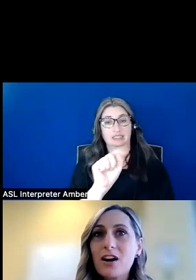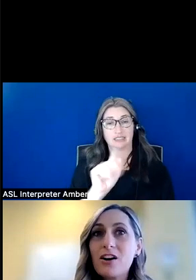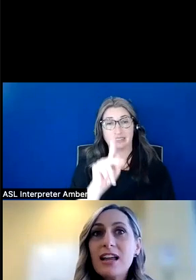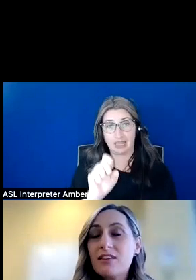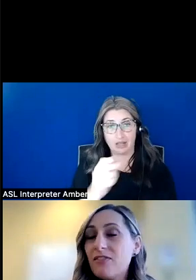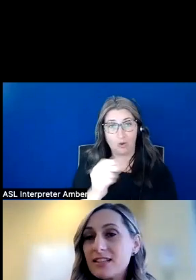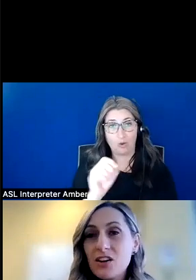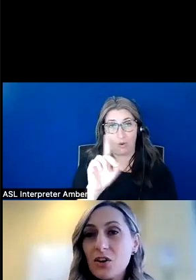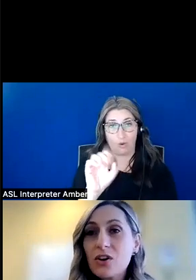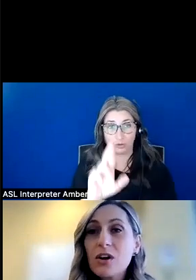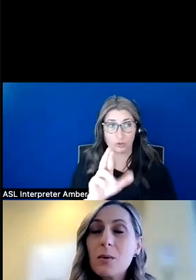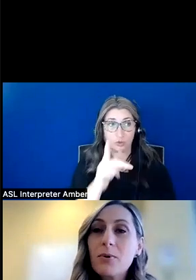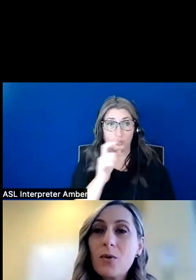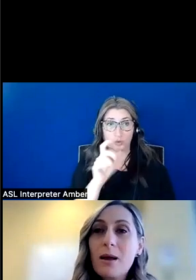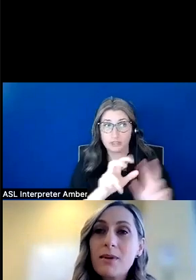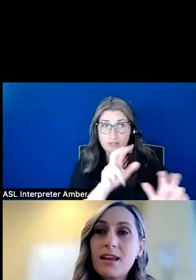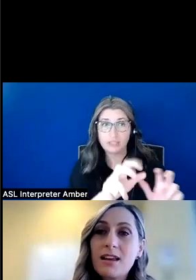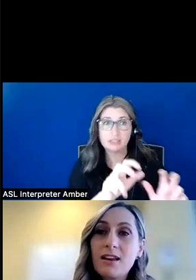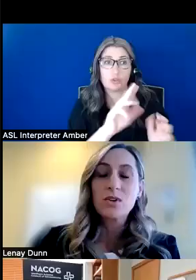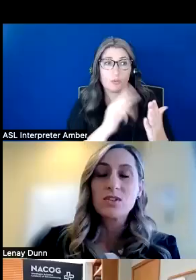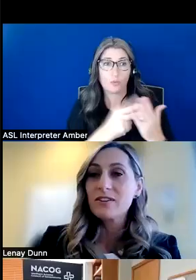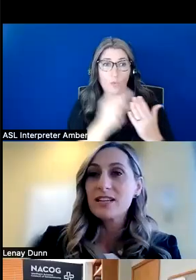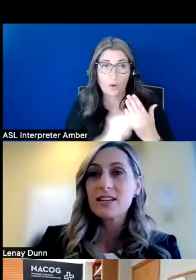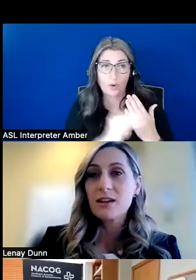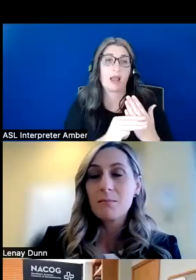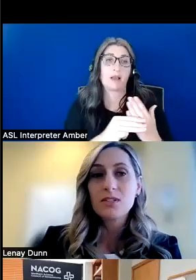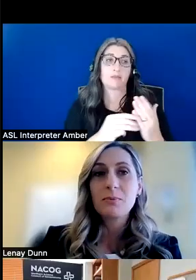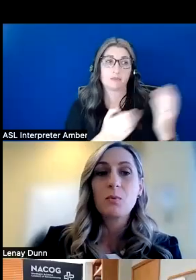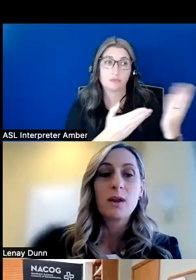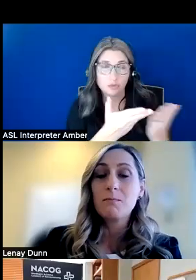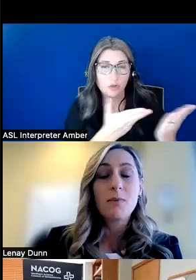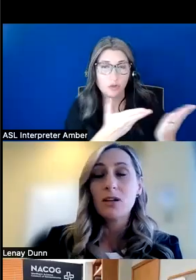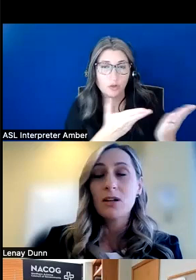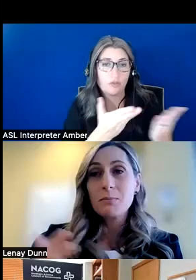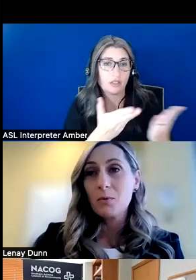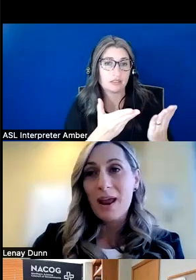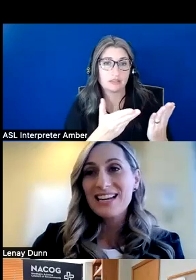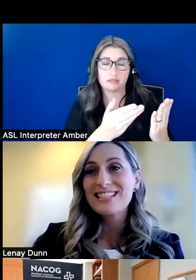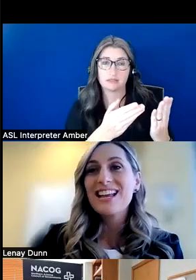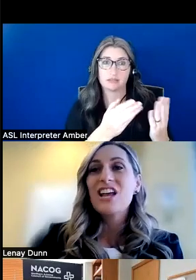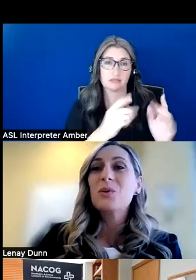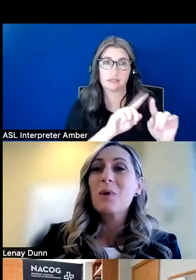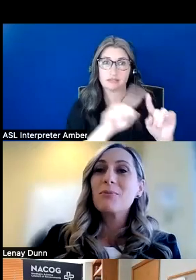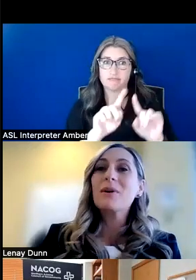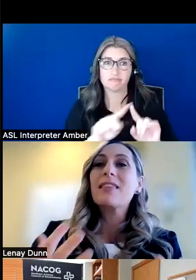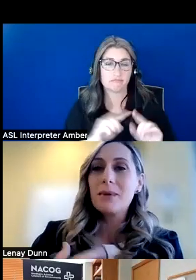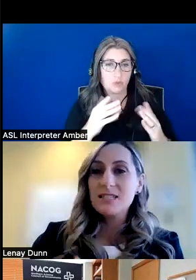are invested in your program or service in multiple ways—you want to bring them into